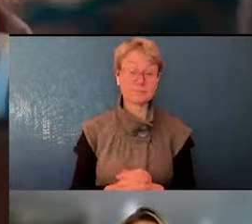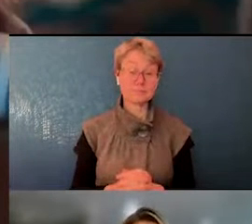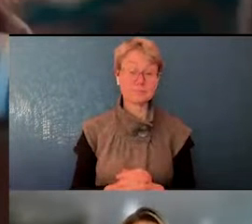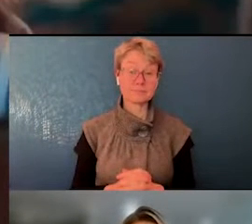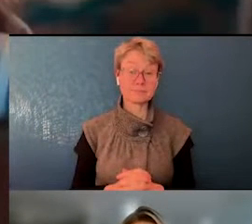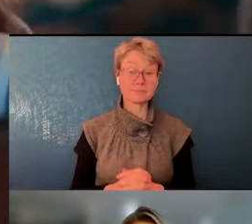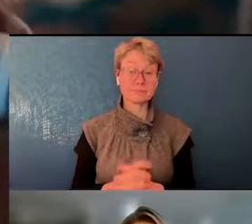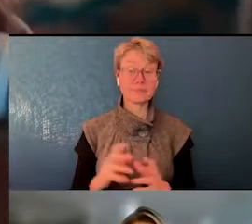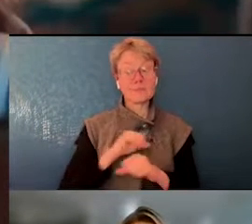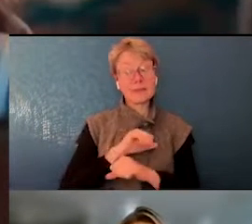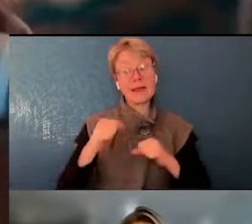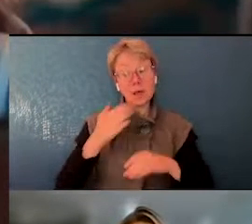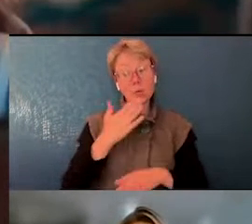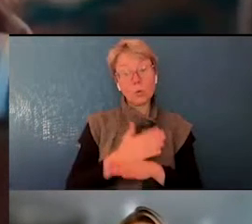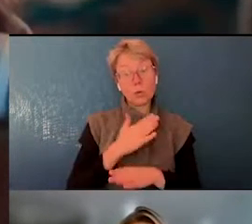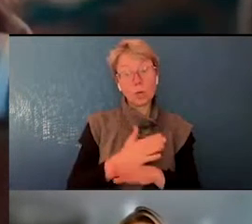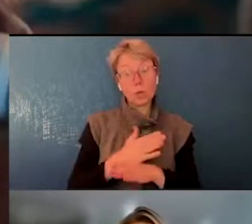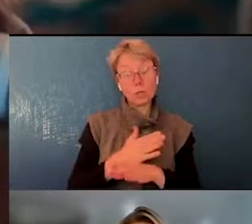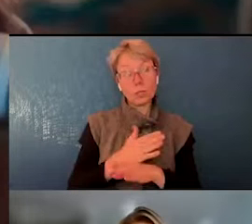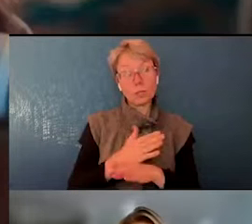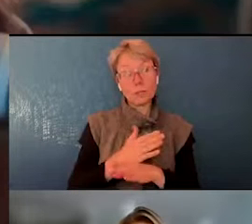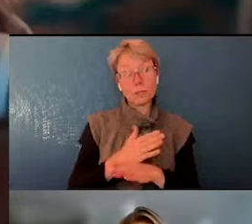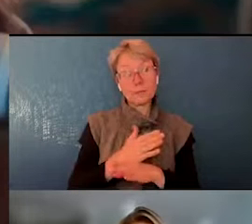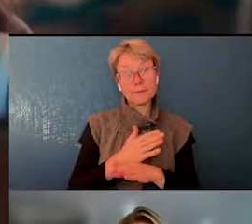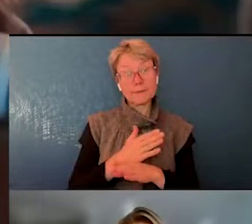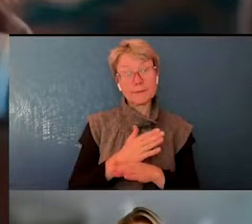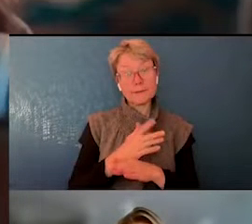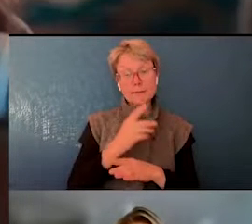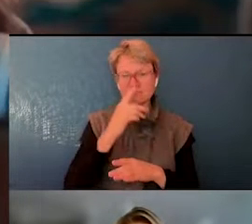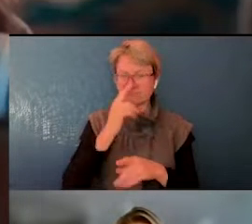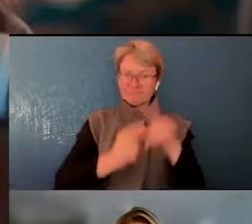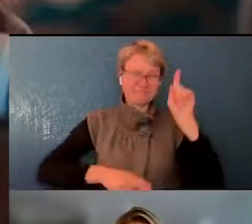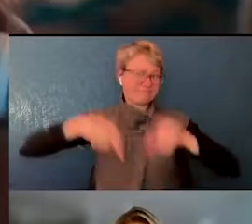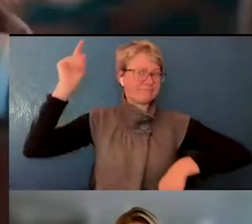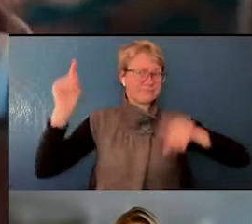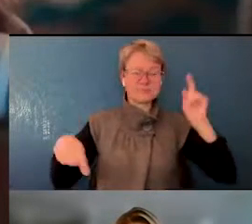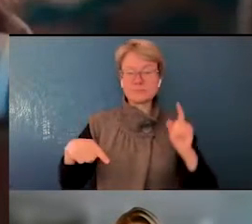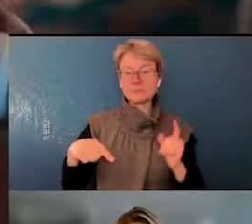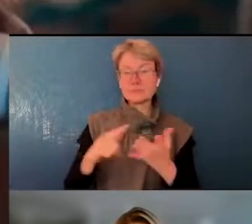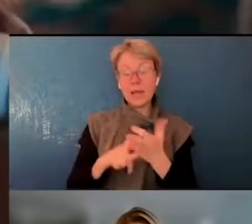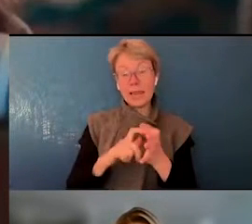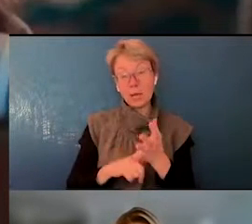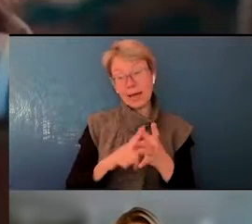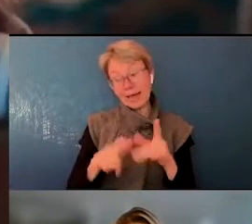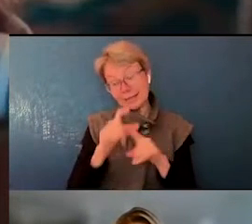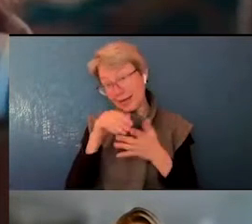can can be very varied and so legally can help people but in different ways we may be able to